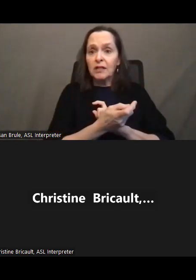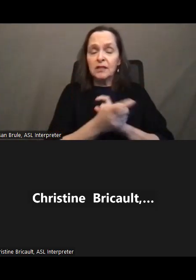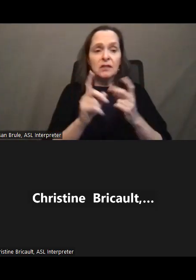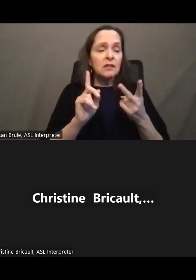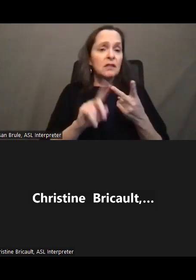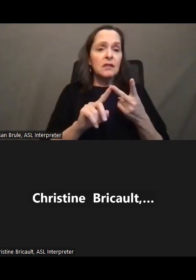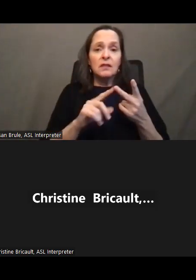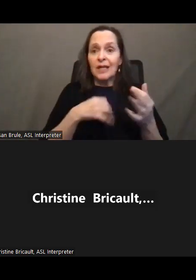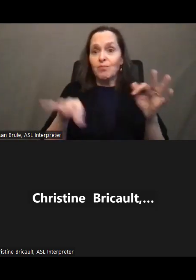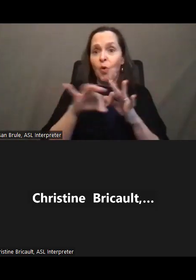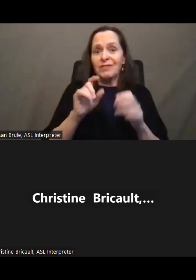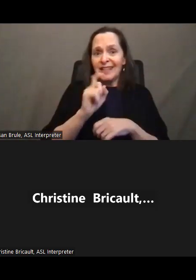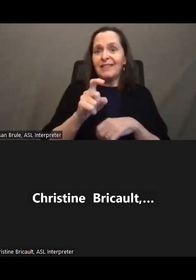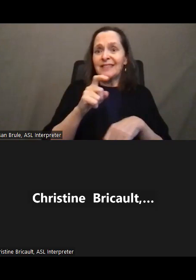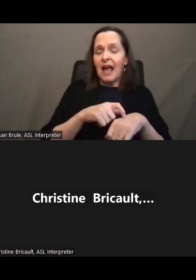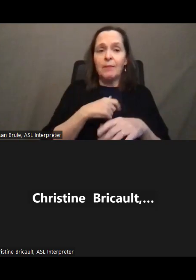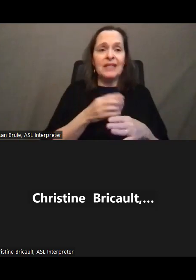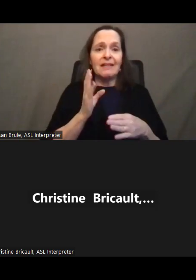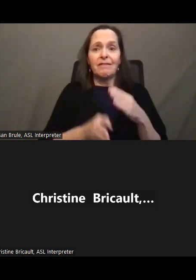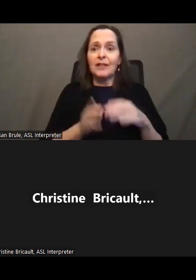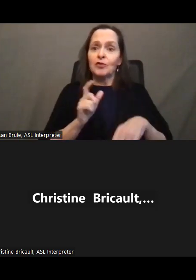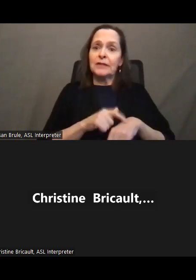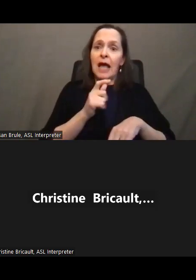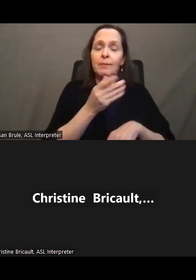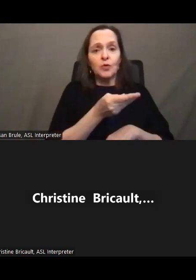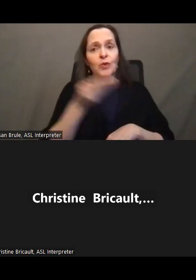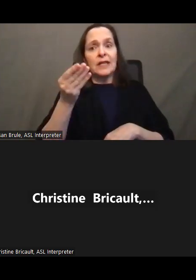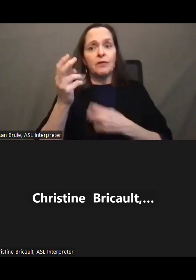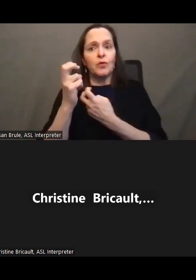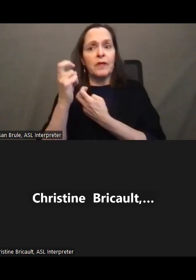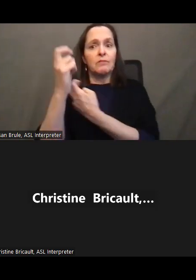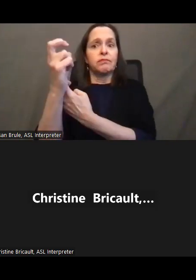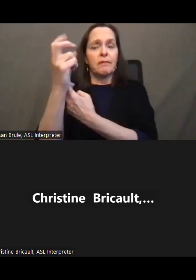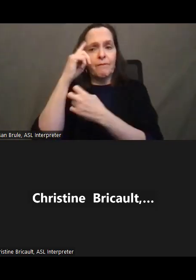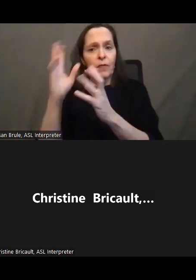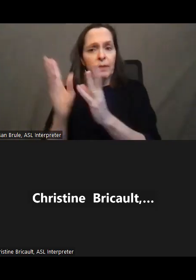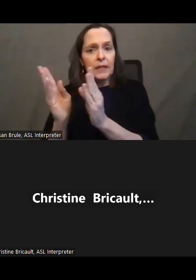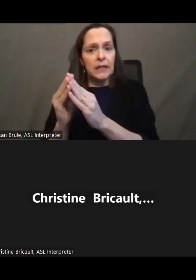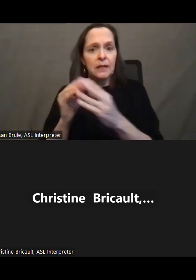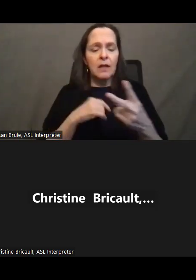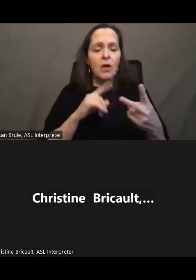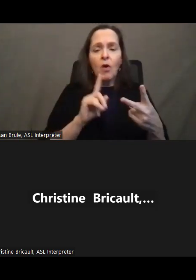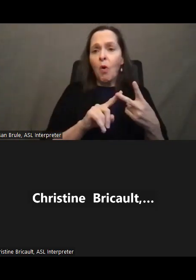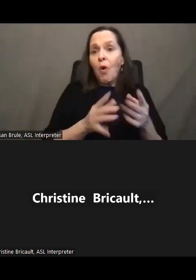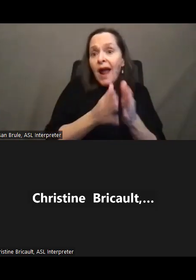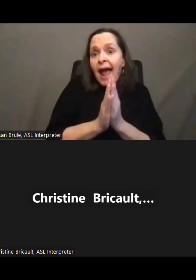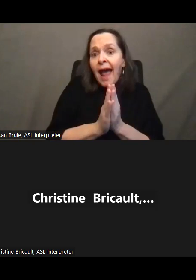This is interesting, you could also ask him are you aware of the benefits you can access for medical services. Yeah, that's a really good point.